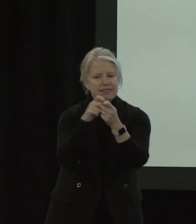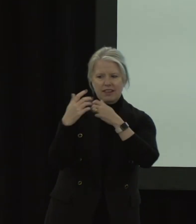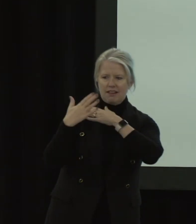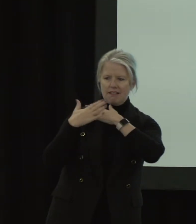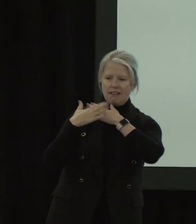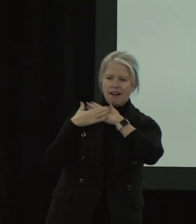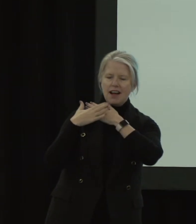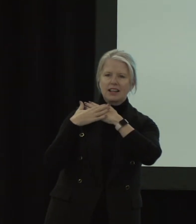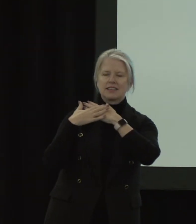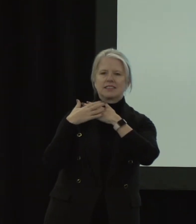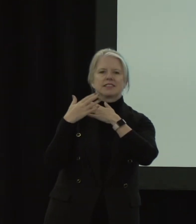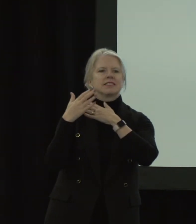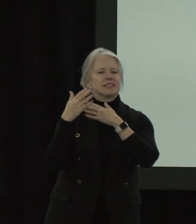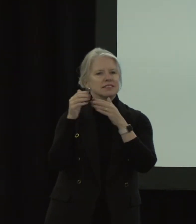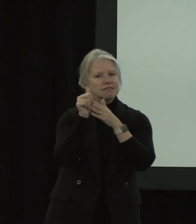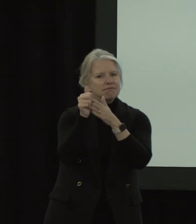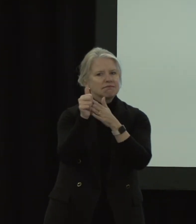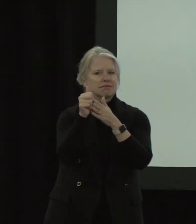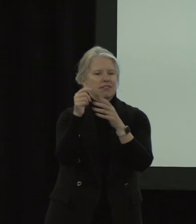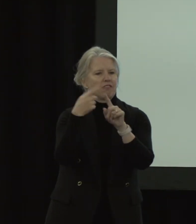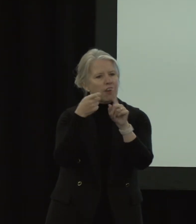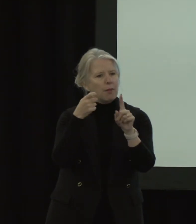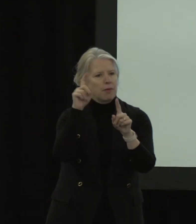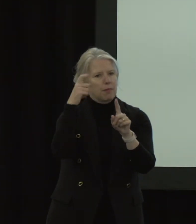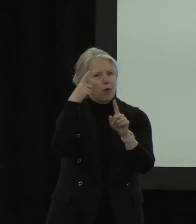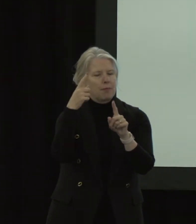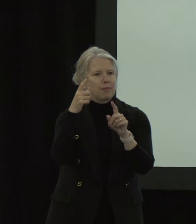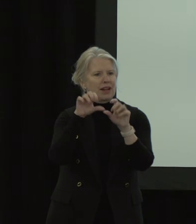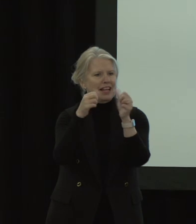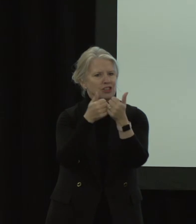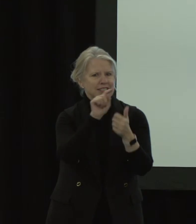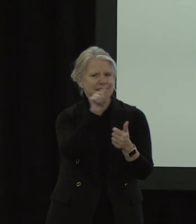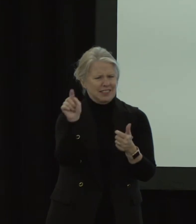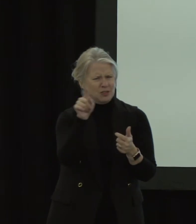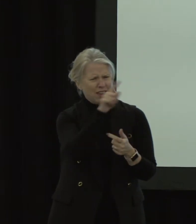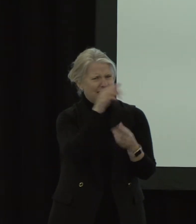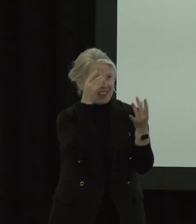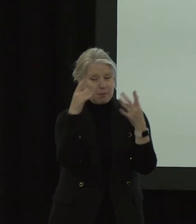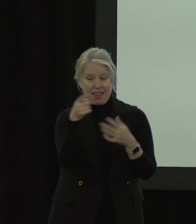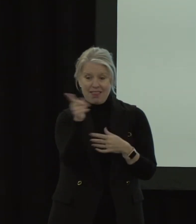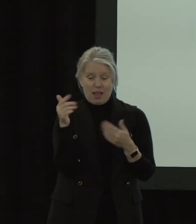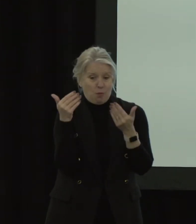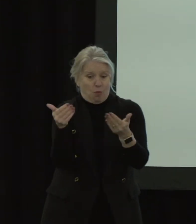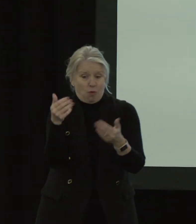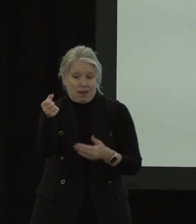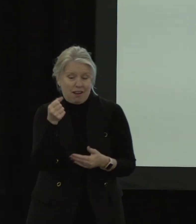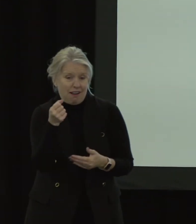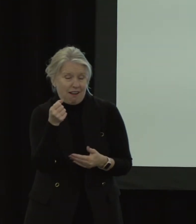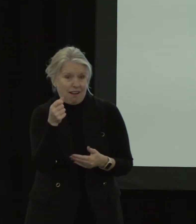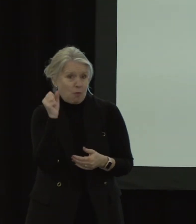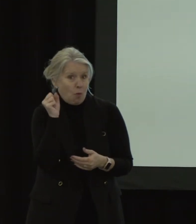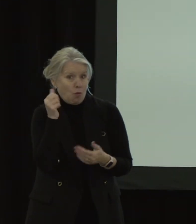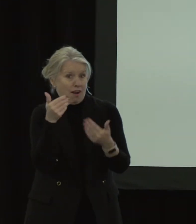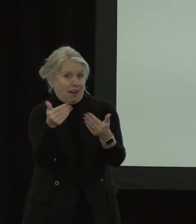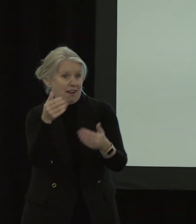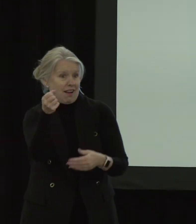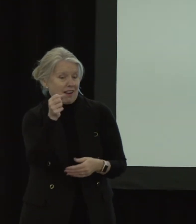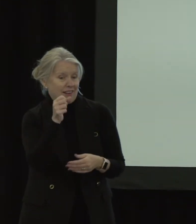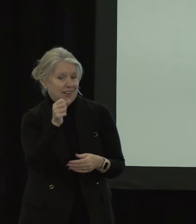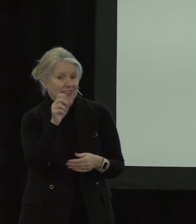agencies." Think about those words. I think, that's a nicer way of putting the fact,